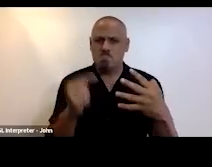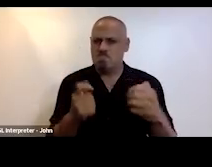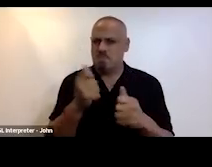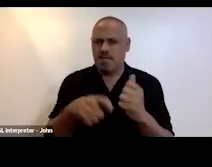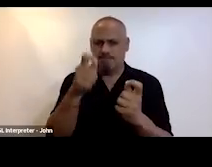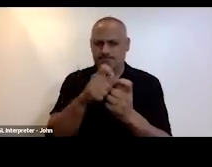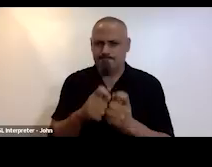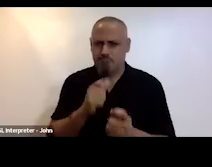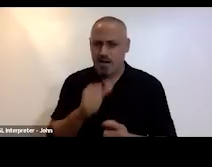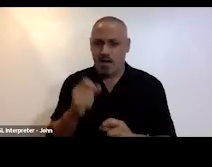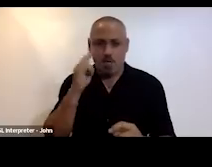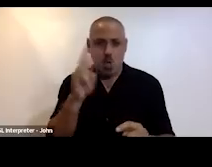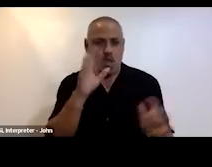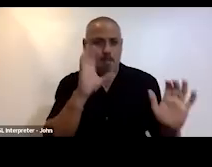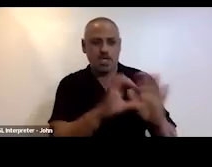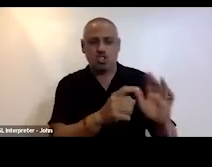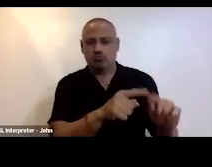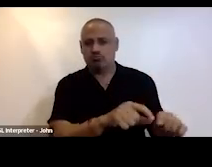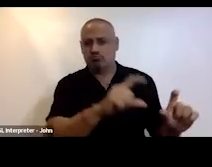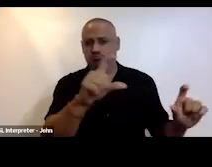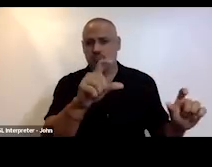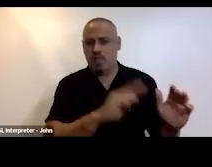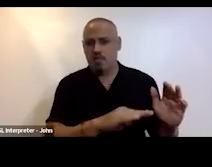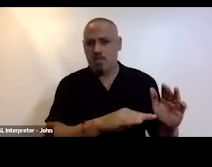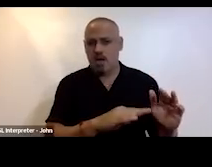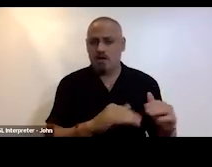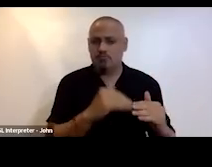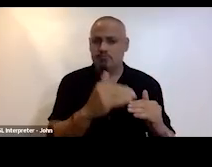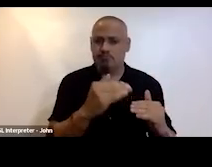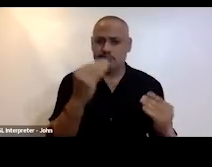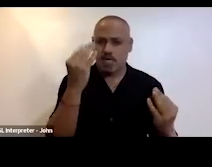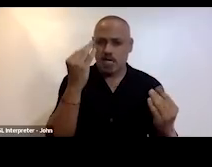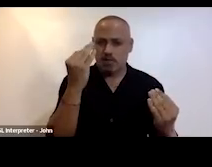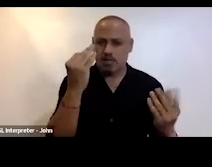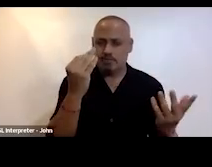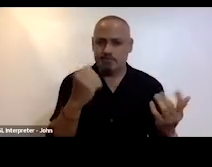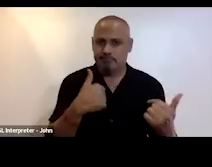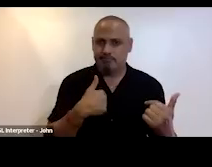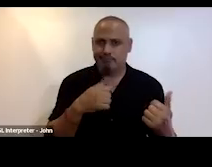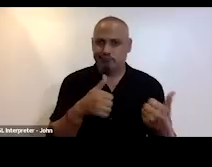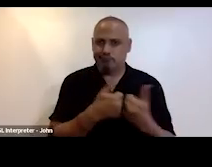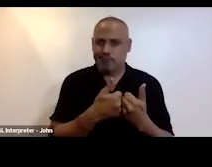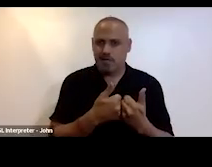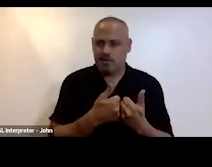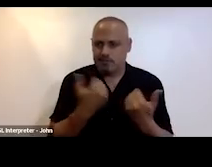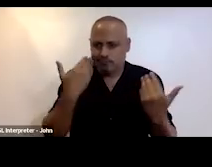but if you look at that image there, the bottom step is precontemplation. I don't even know that I have a challenge. I don't even know that anything is wrong,